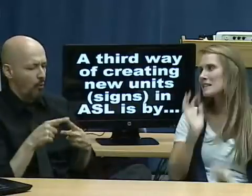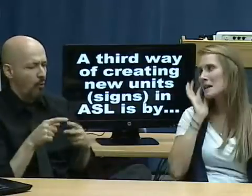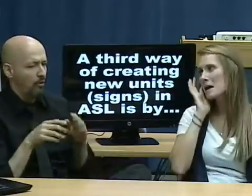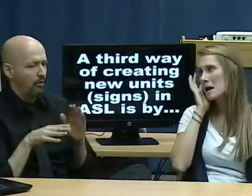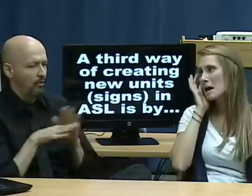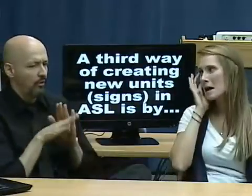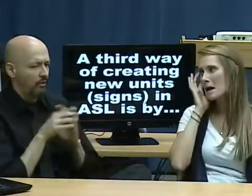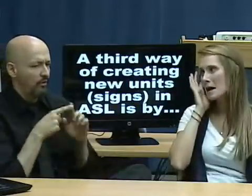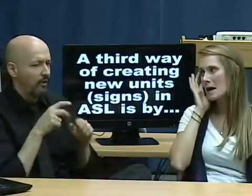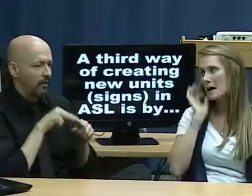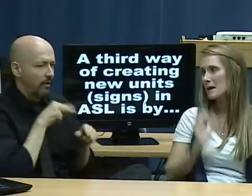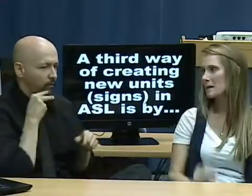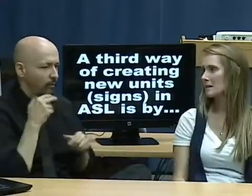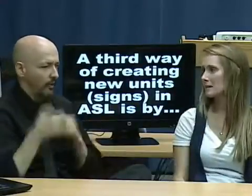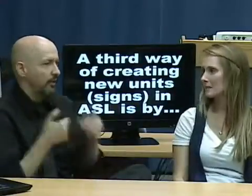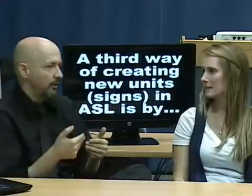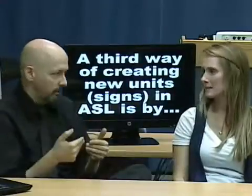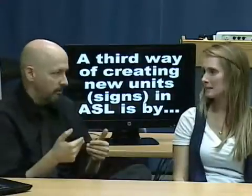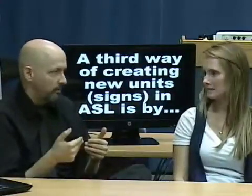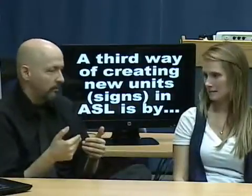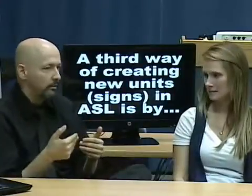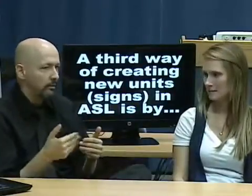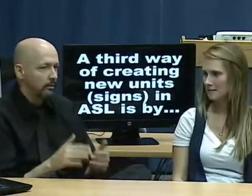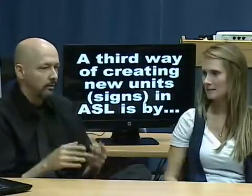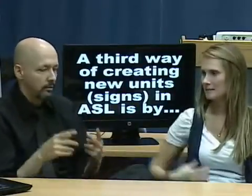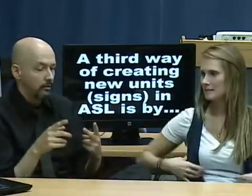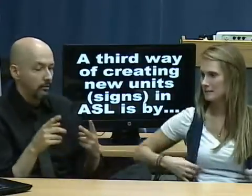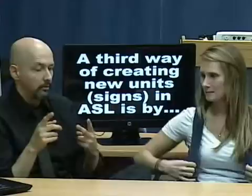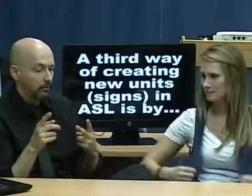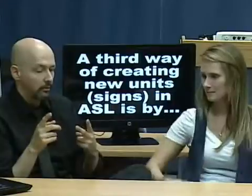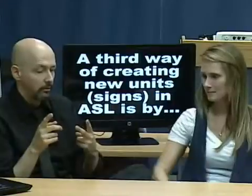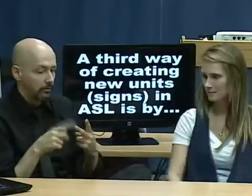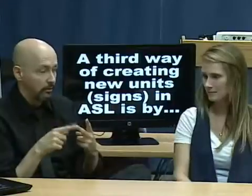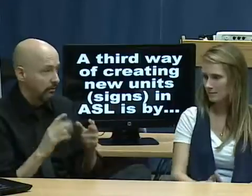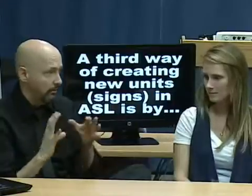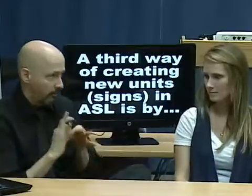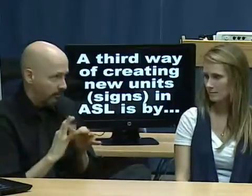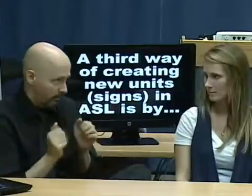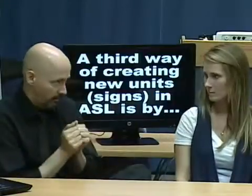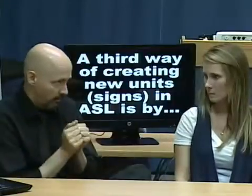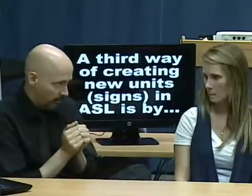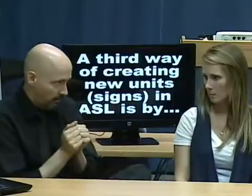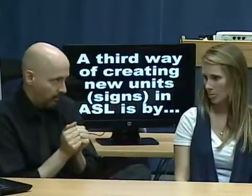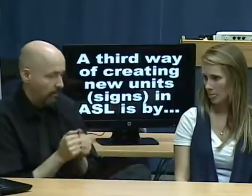The first one was the process of developing a noun from a verb. The second one was compounding.